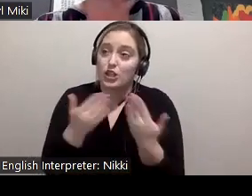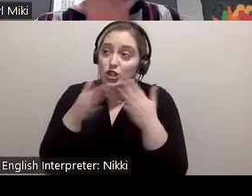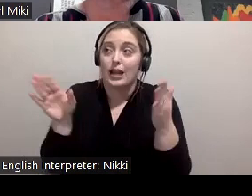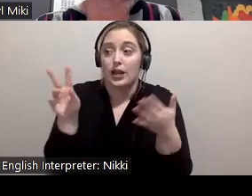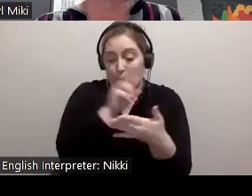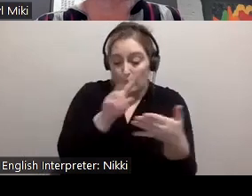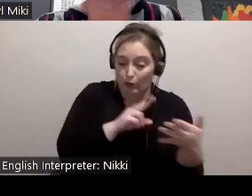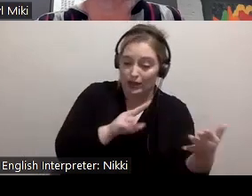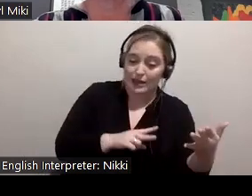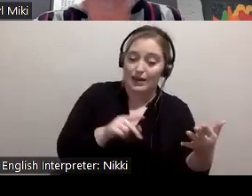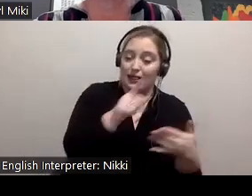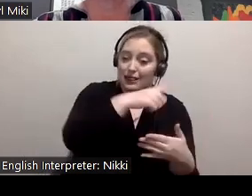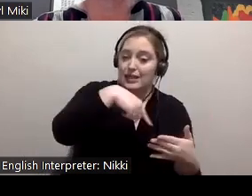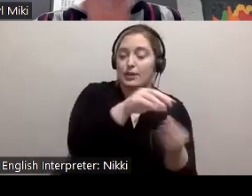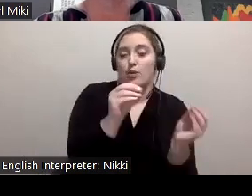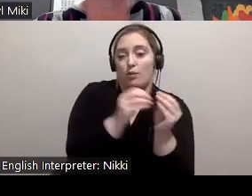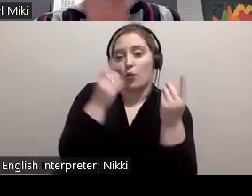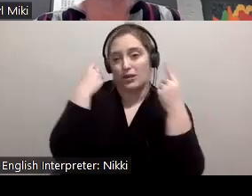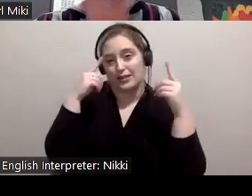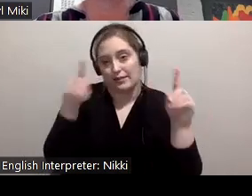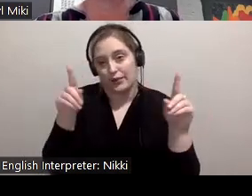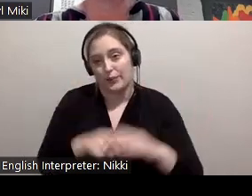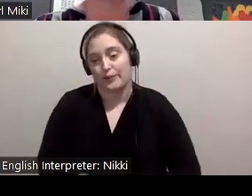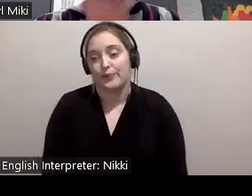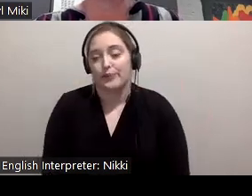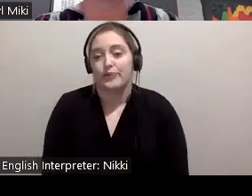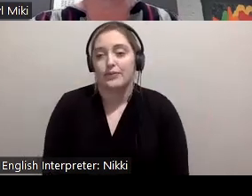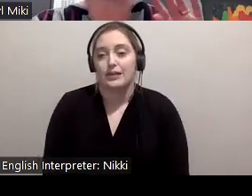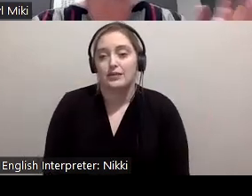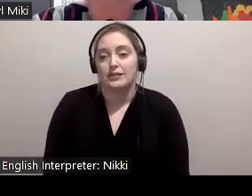So yeah so one of the things I want to I'm going to read out